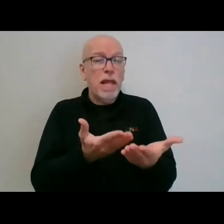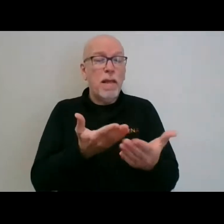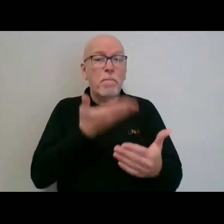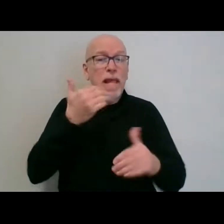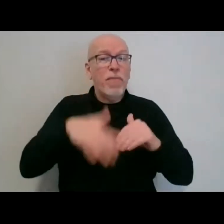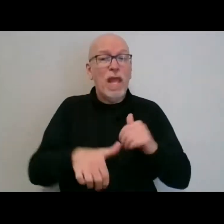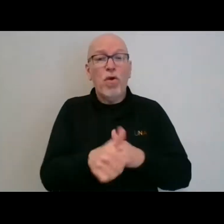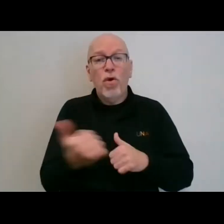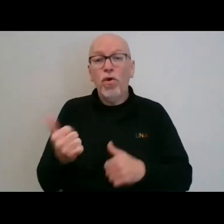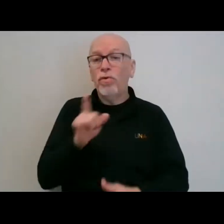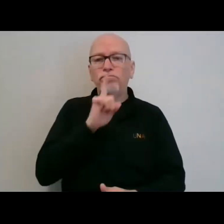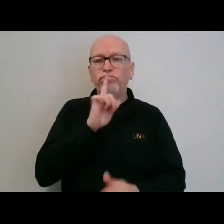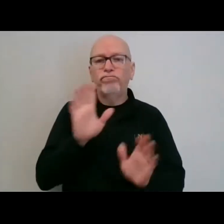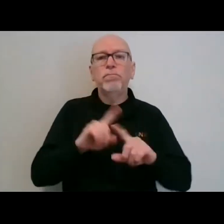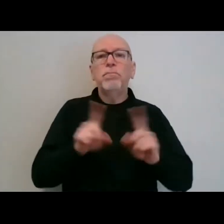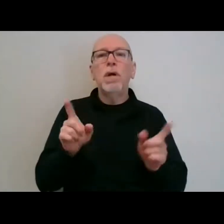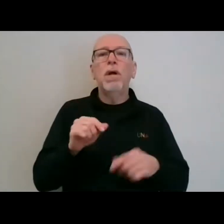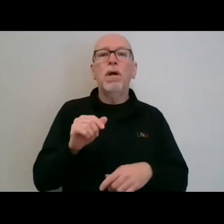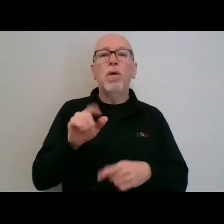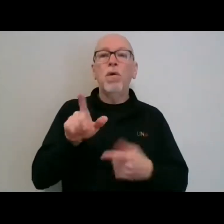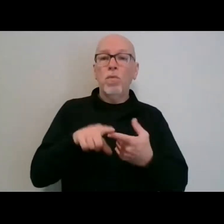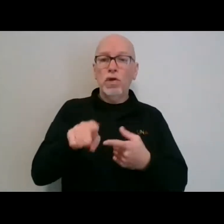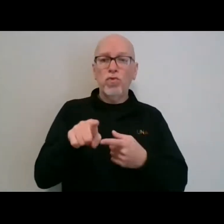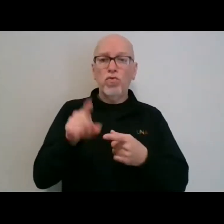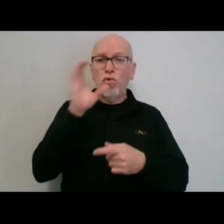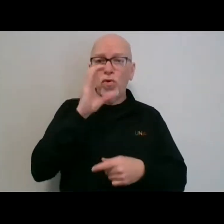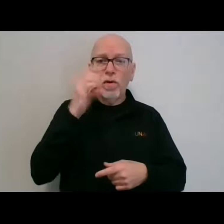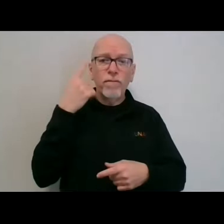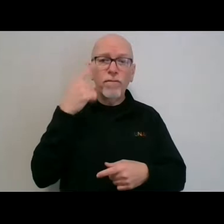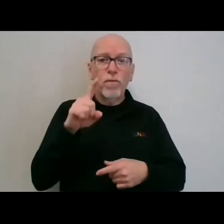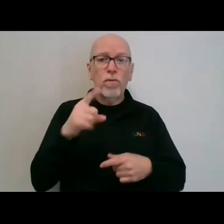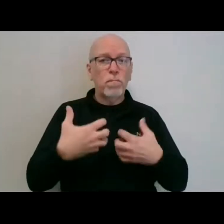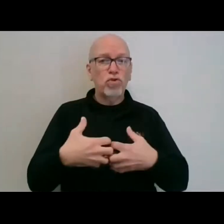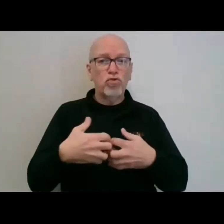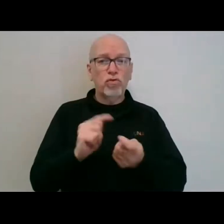but what I would say is when you're looking for machine translation options